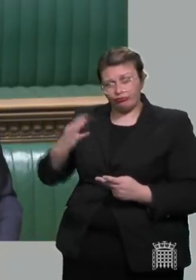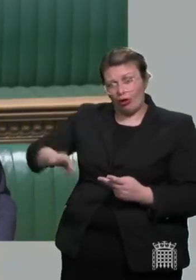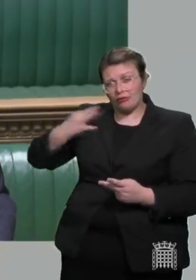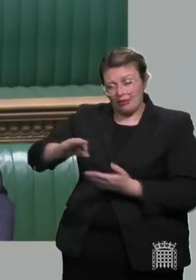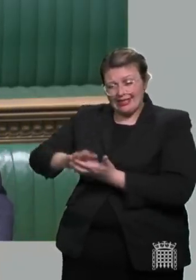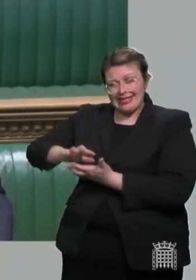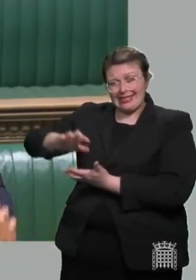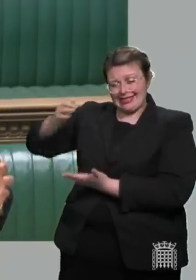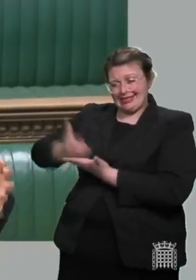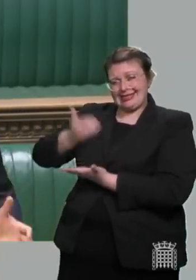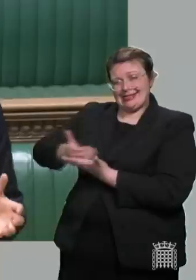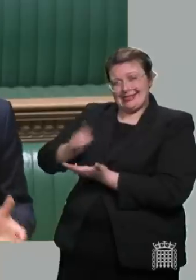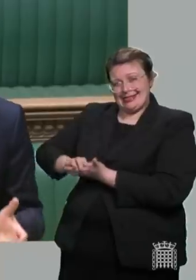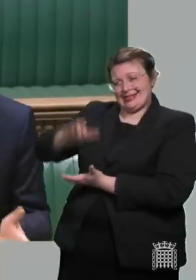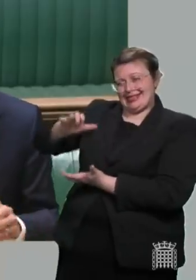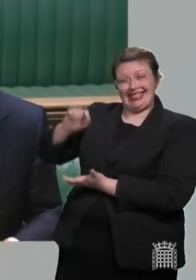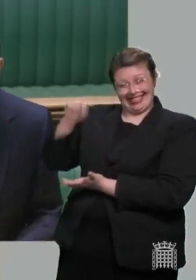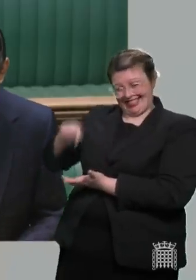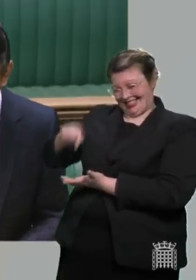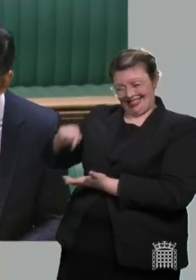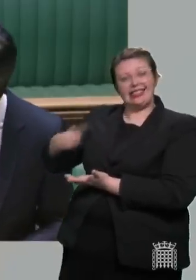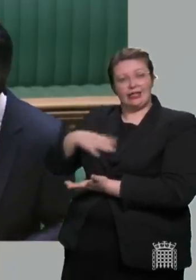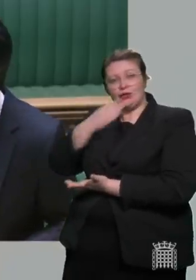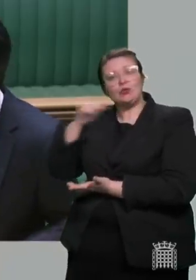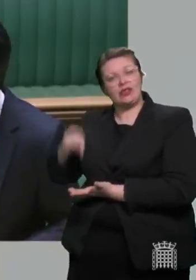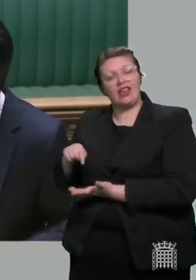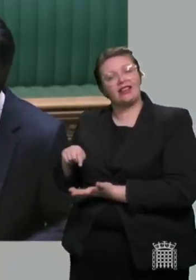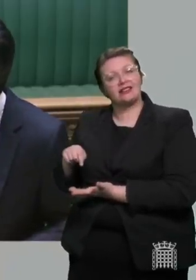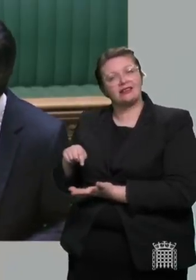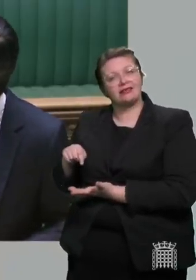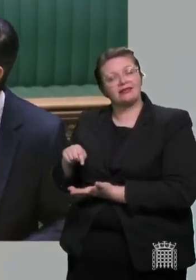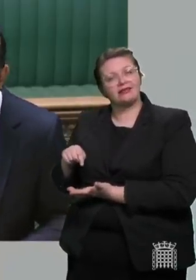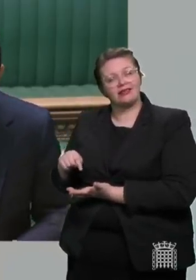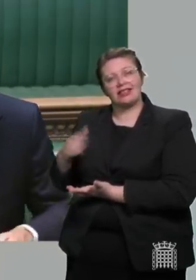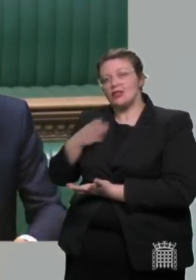We need to unlock that investment; we need an investment-led recovery.